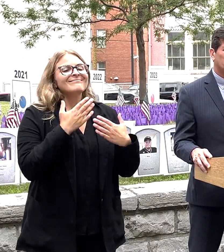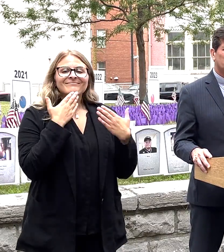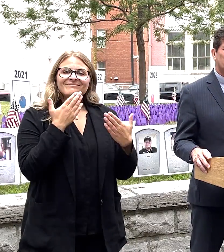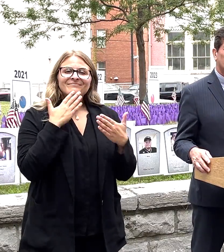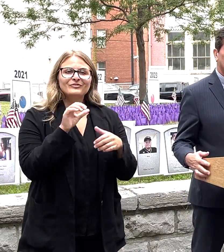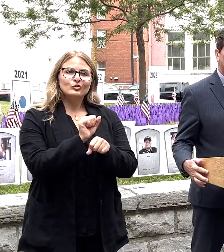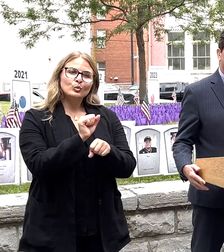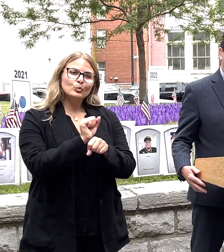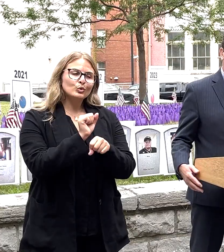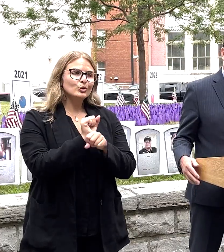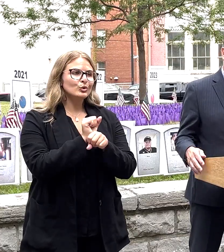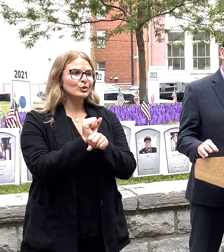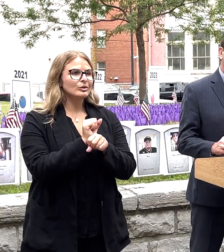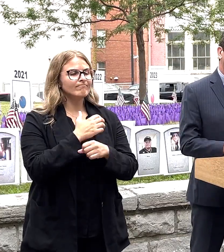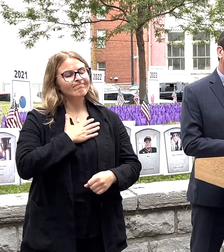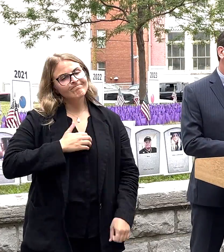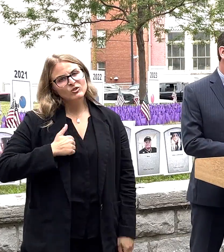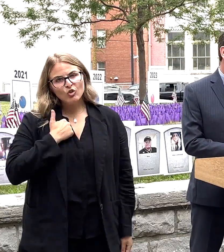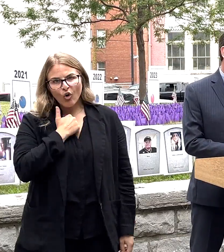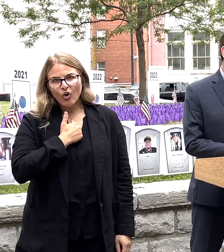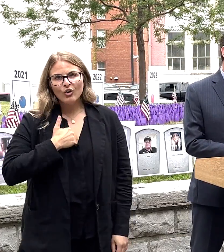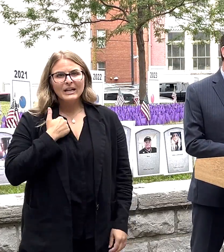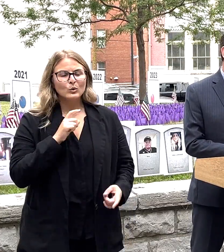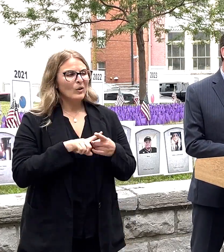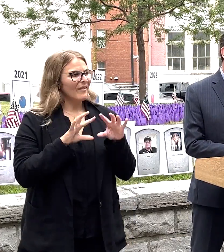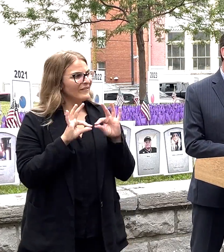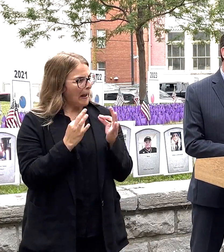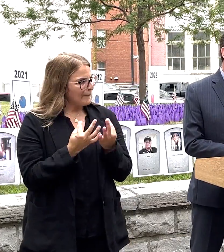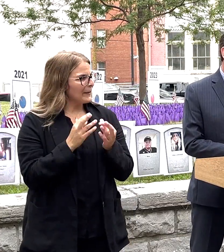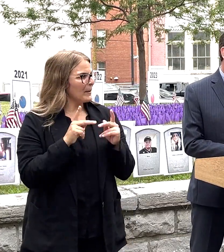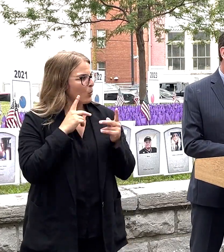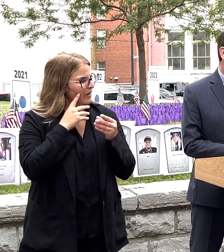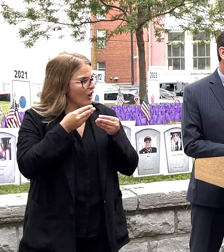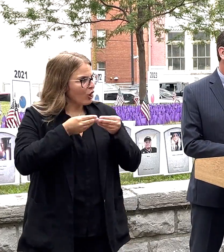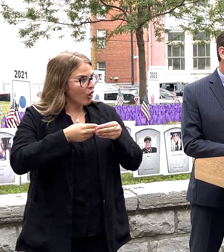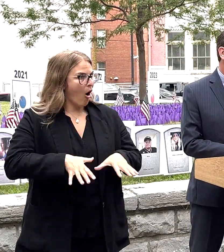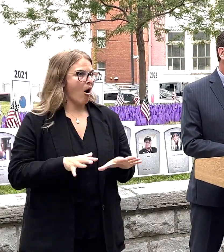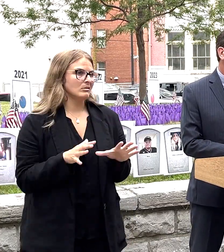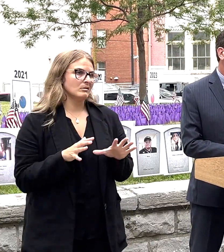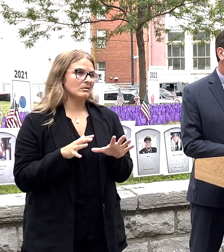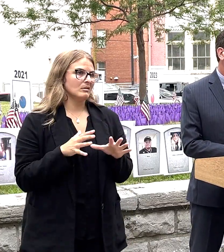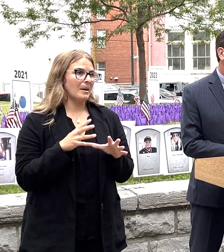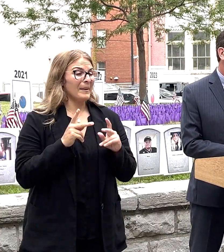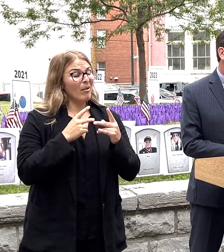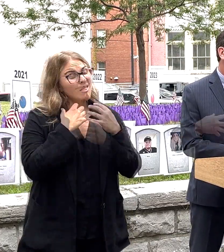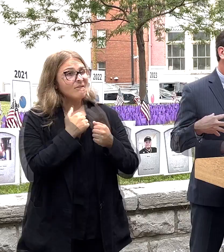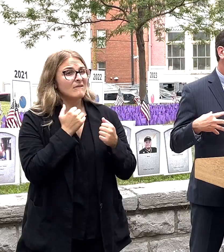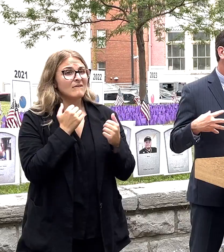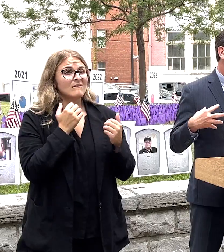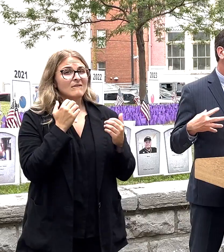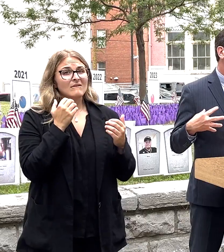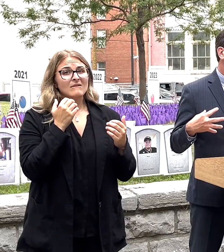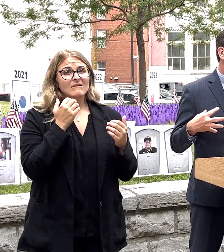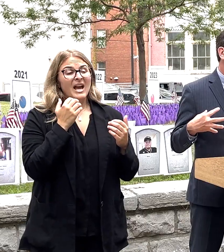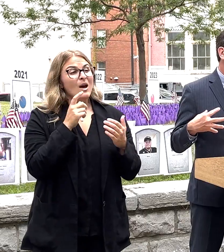that they do, offer my deepest condolences to the families of those who lost loved ones. And, hopefully what they went through,